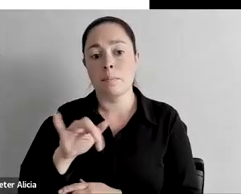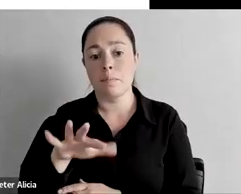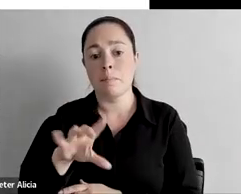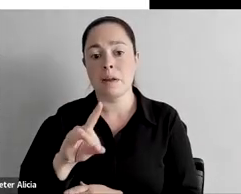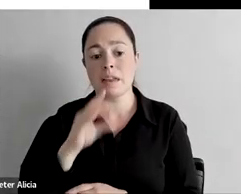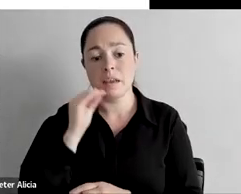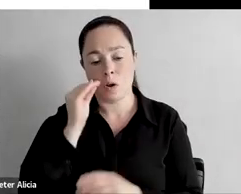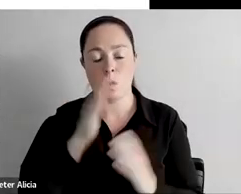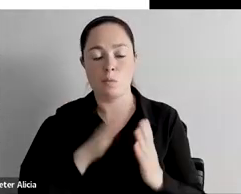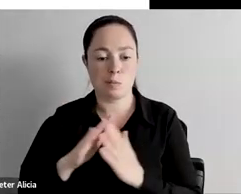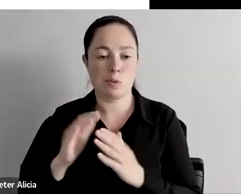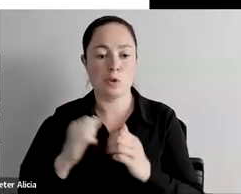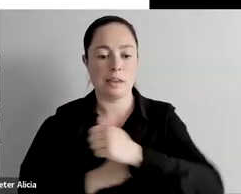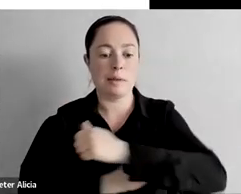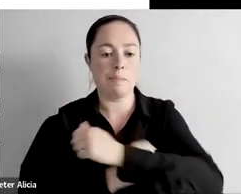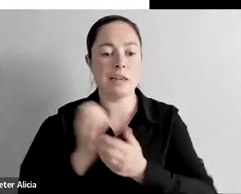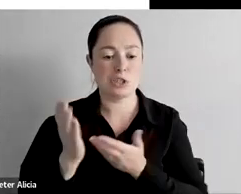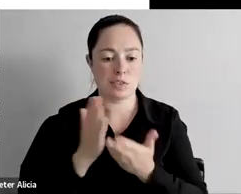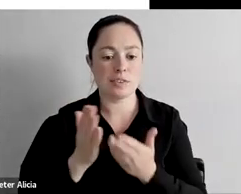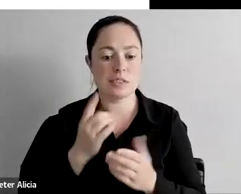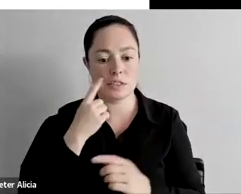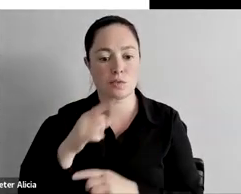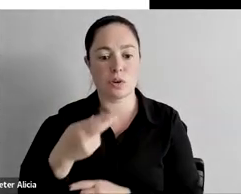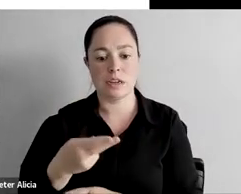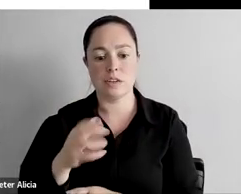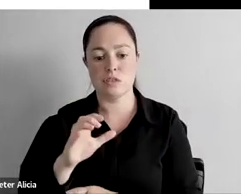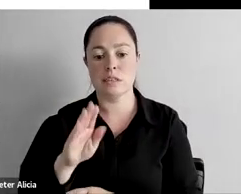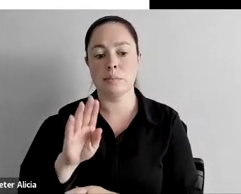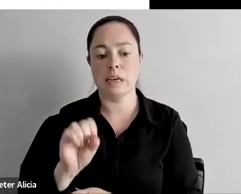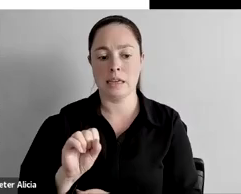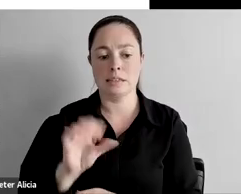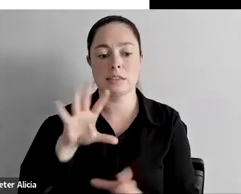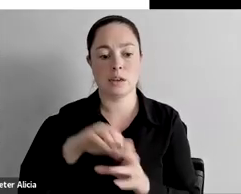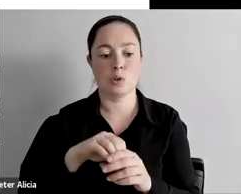Services, or HCBS, includes the 1915(c) waivers,